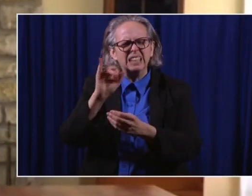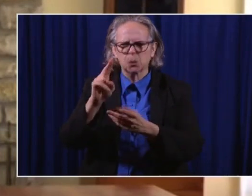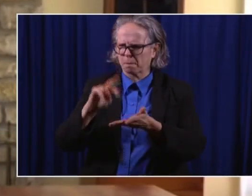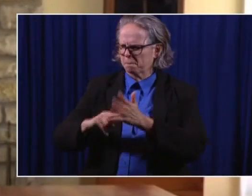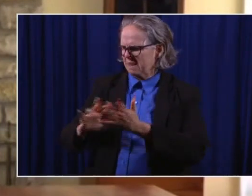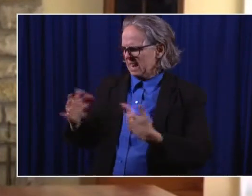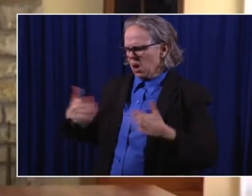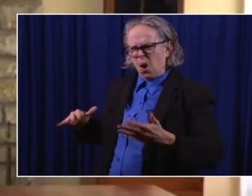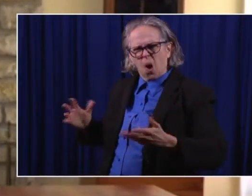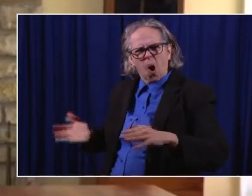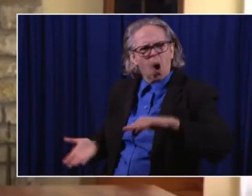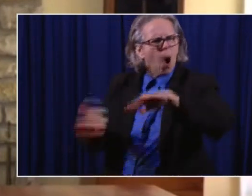NUMBERS